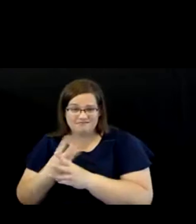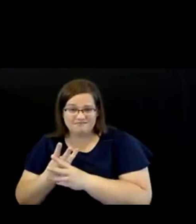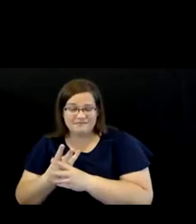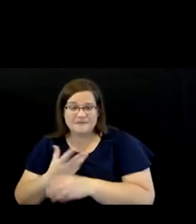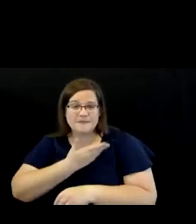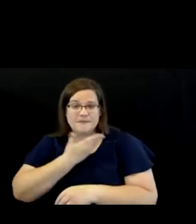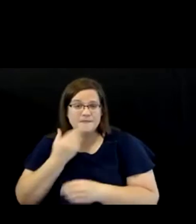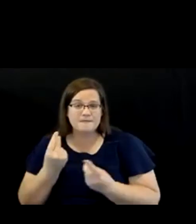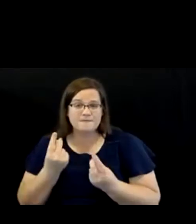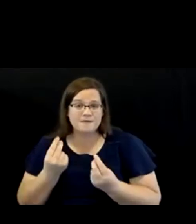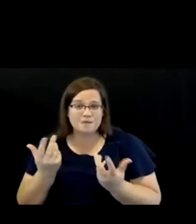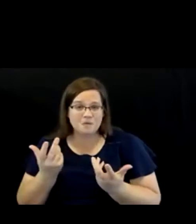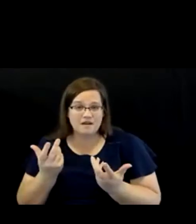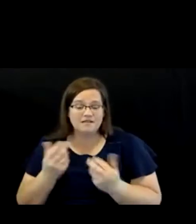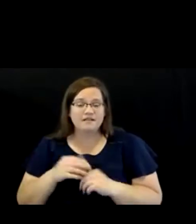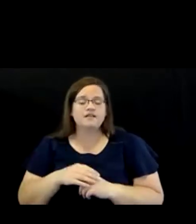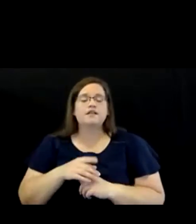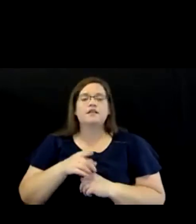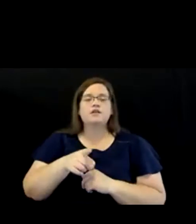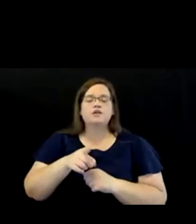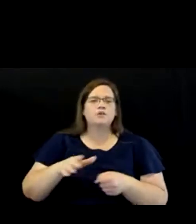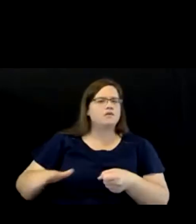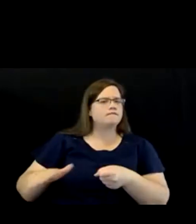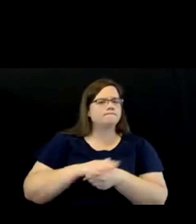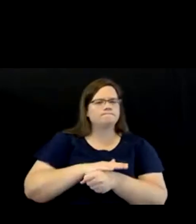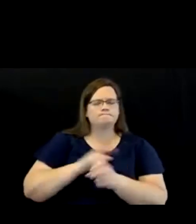when you do a comprehensive and thorough analysis of what your